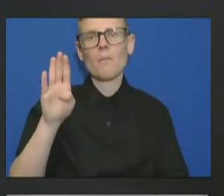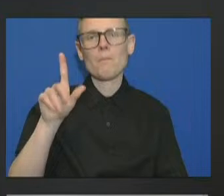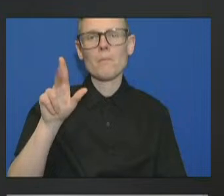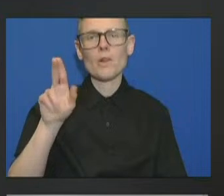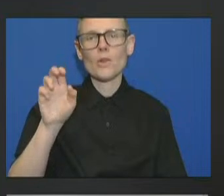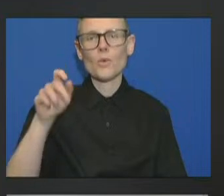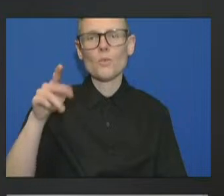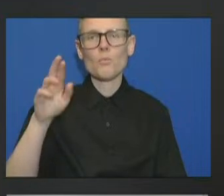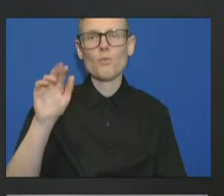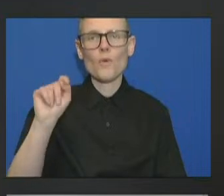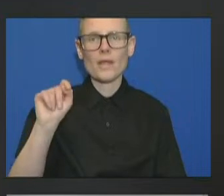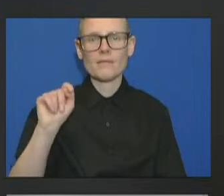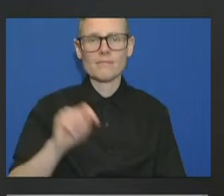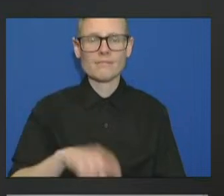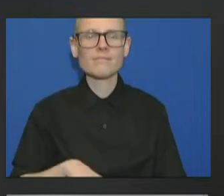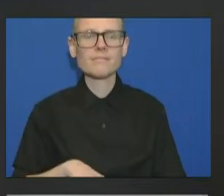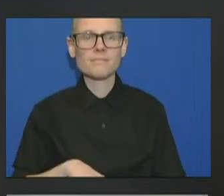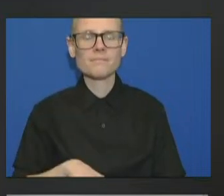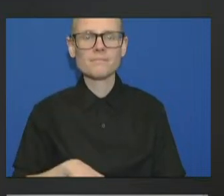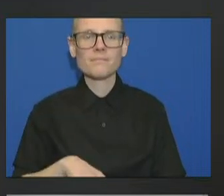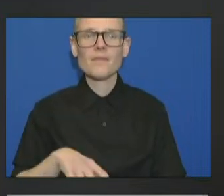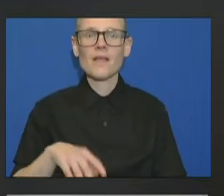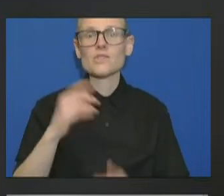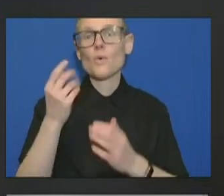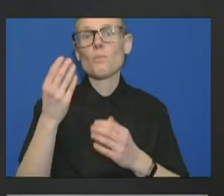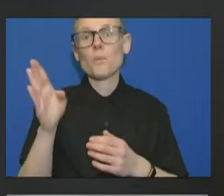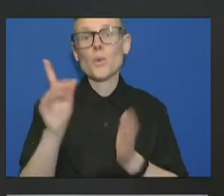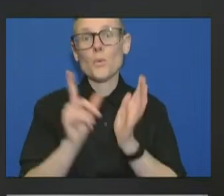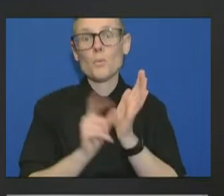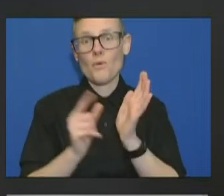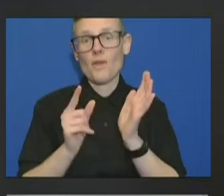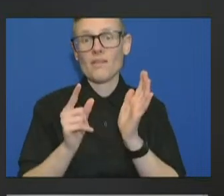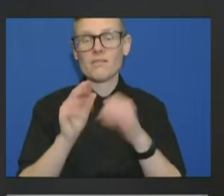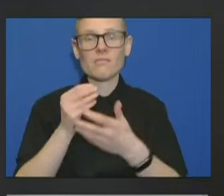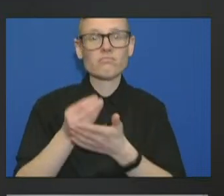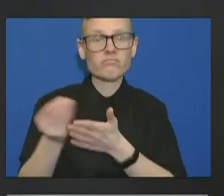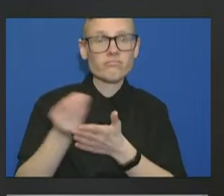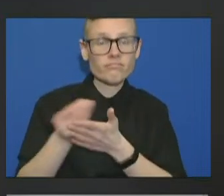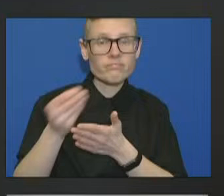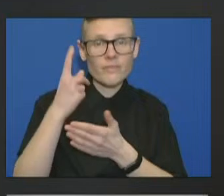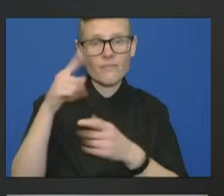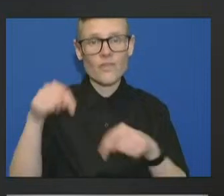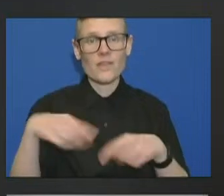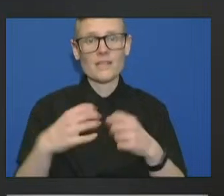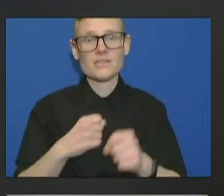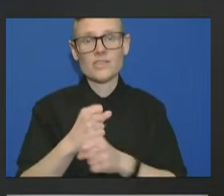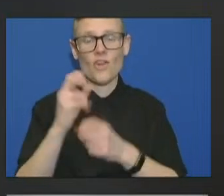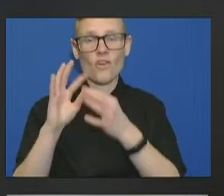This next section and we're closing in on the end. Here is